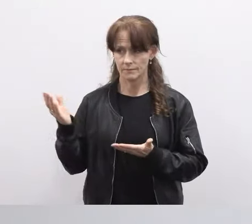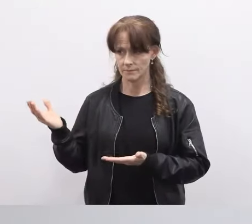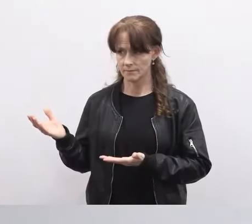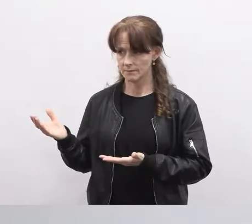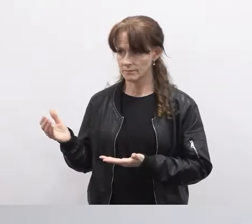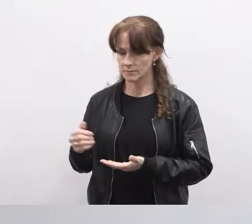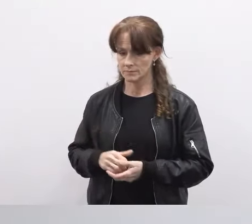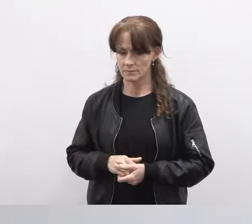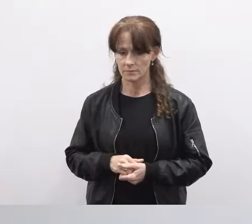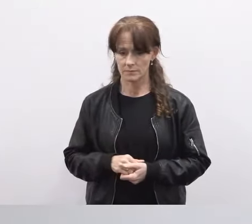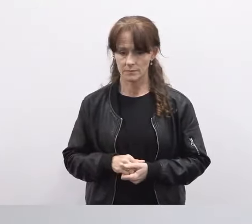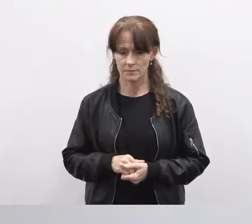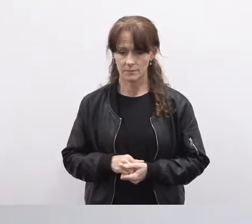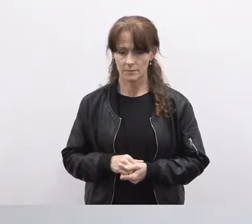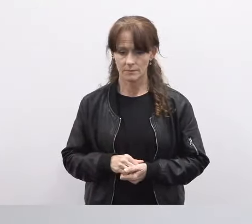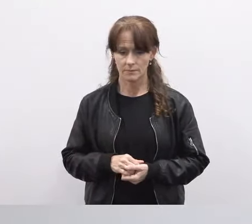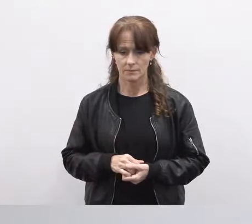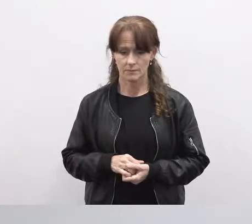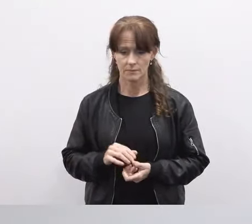I do. Your Mike Mr. Otto.